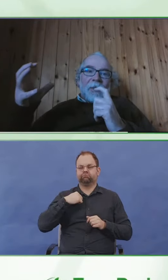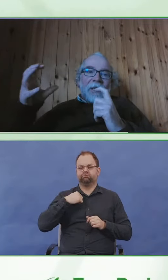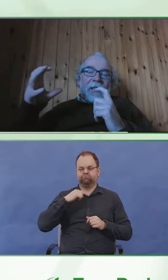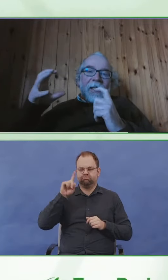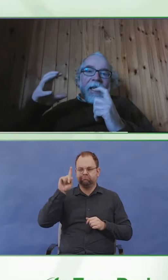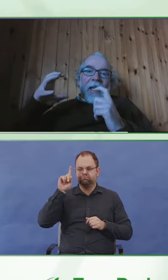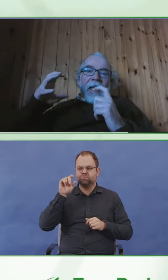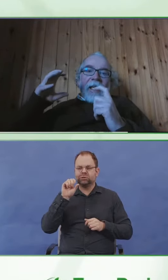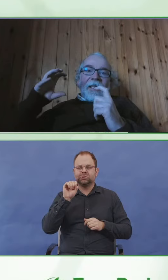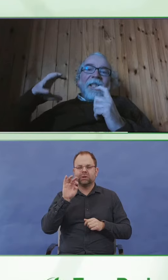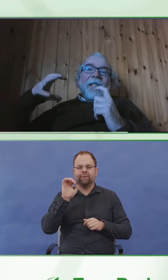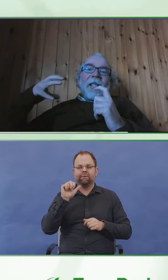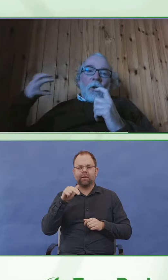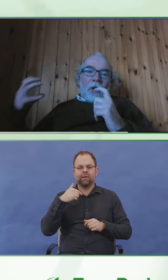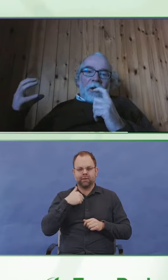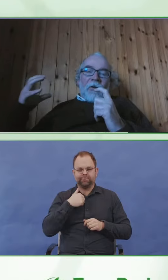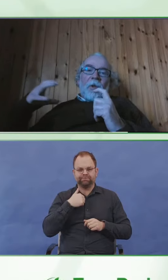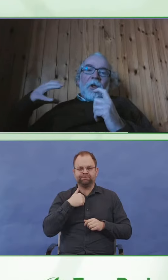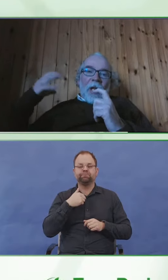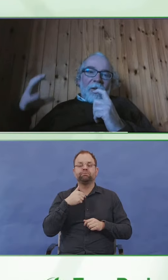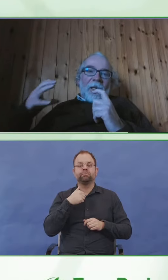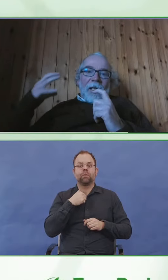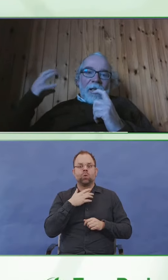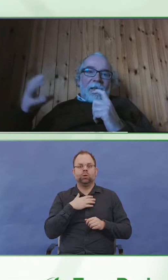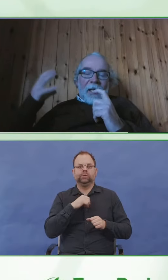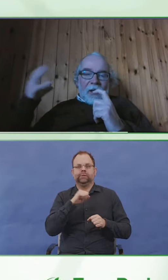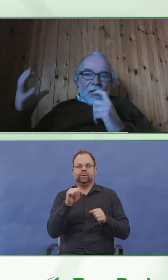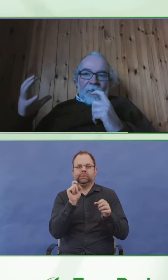disabilities is excluded from the general care discussion?